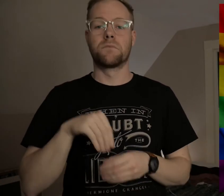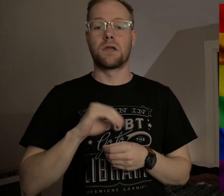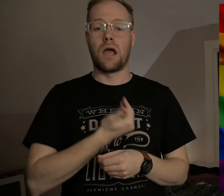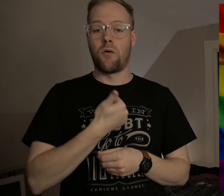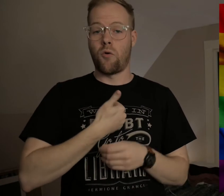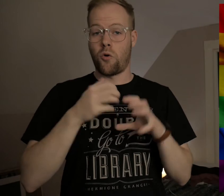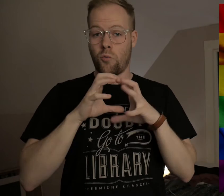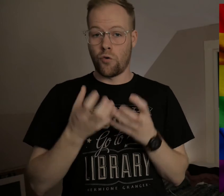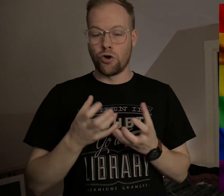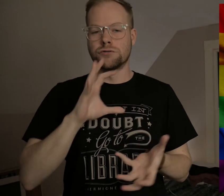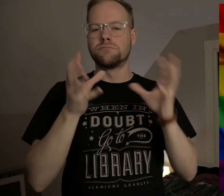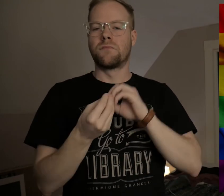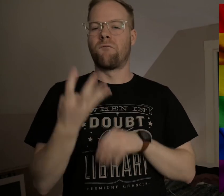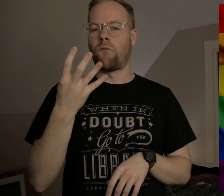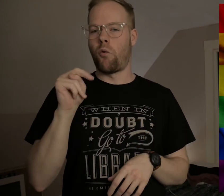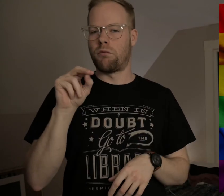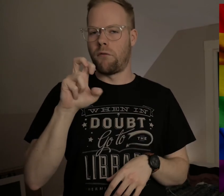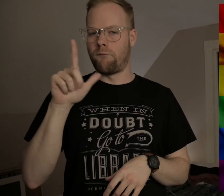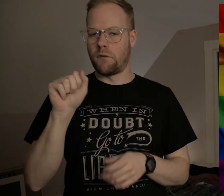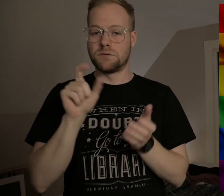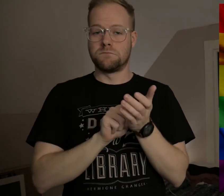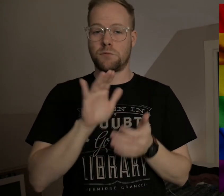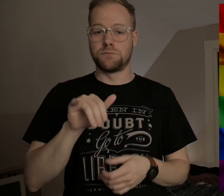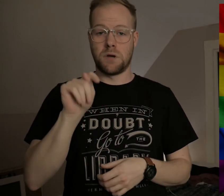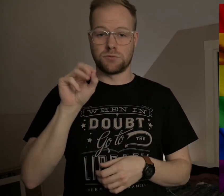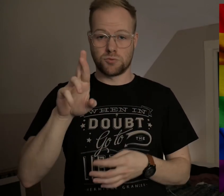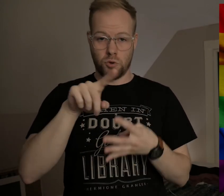In Our Own Worlds gathers together these four novellas published by Tor: